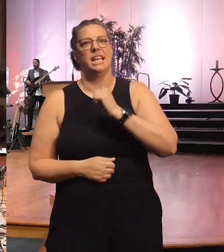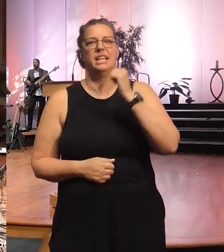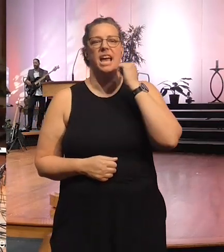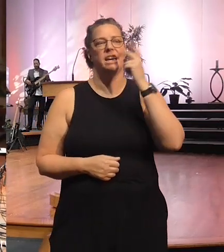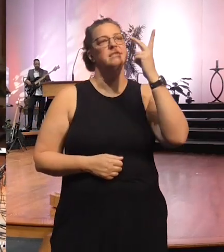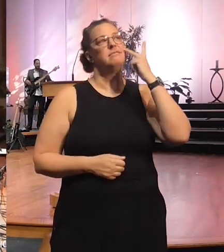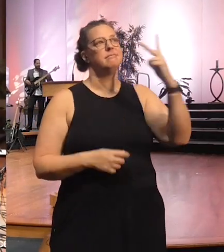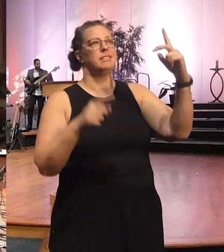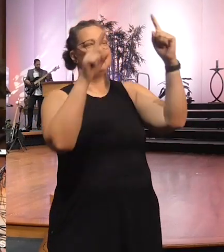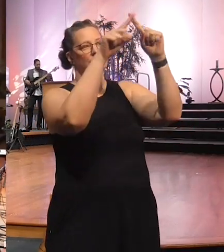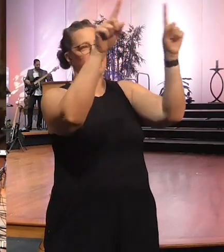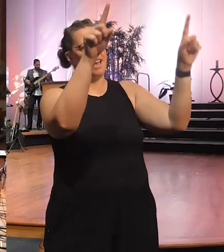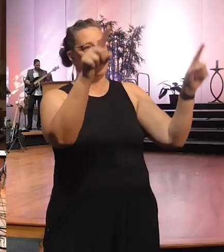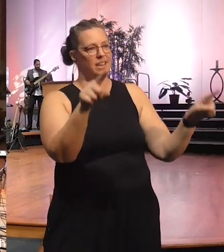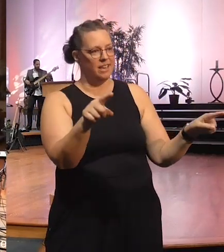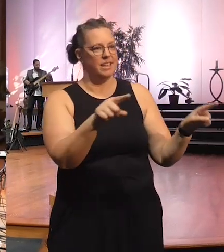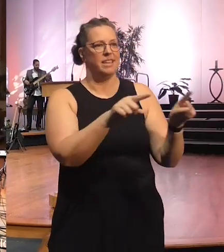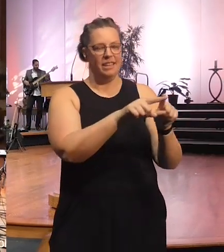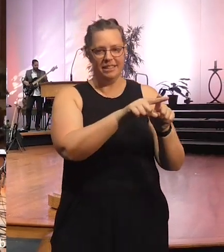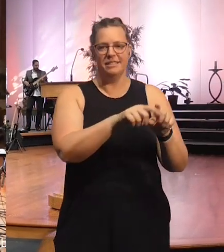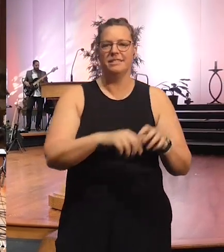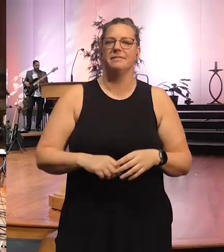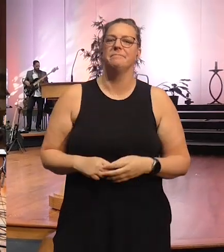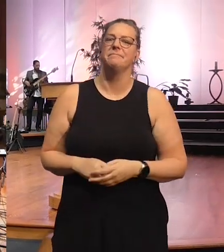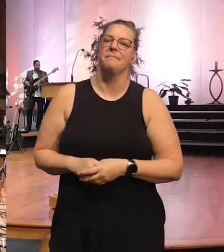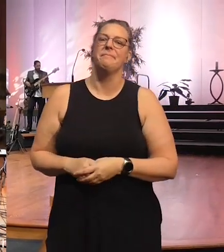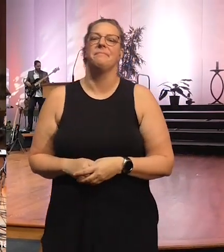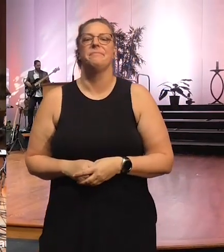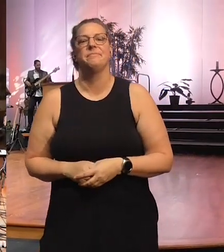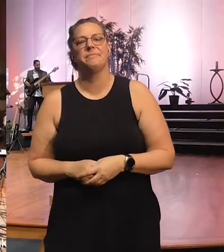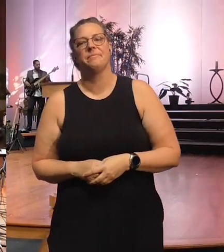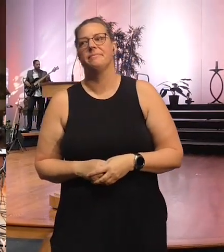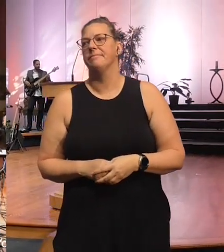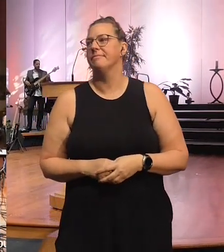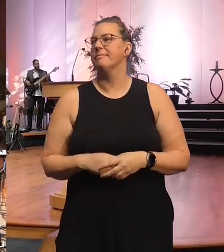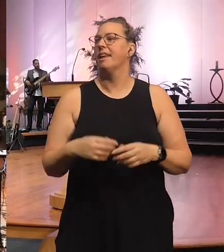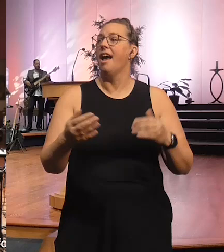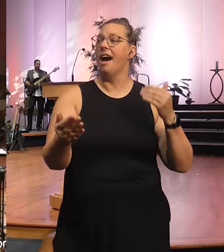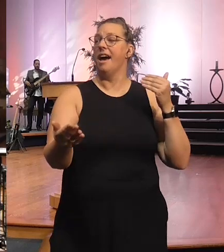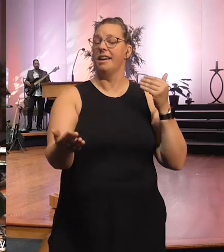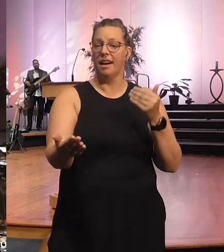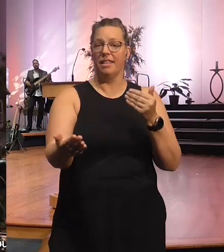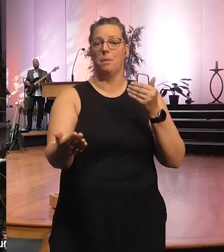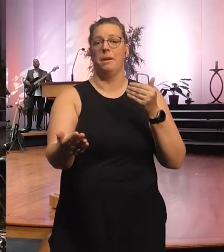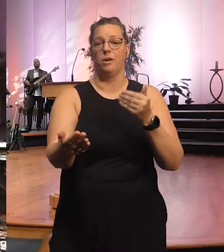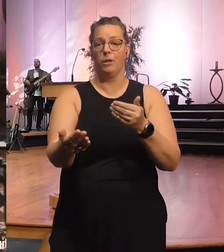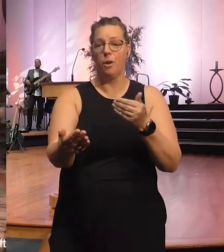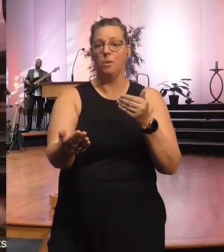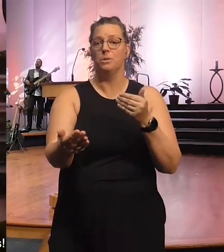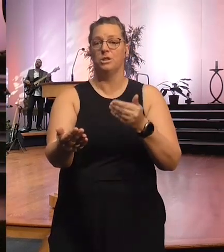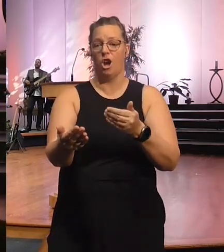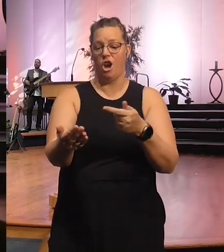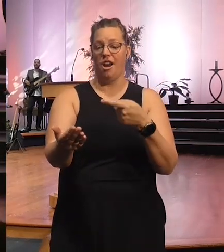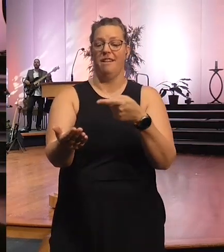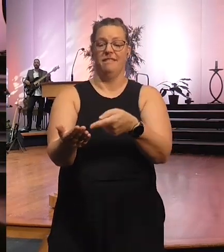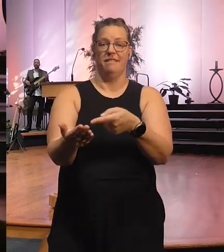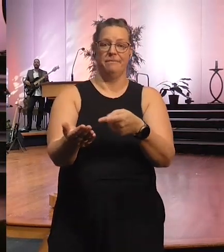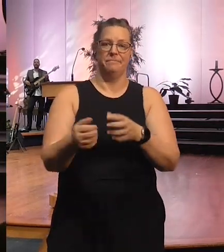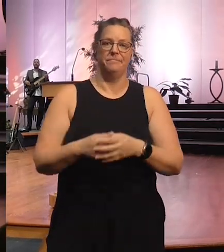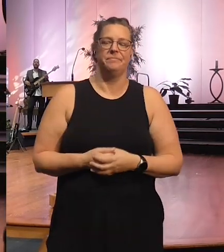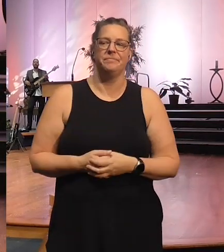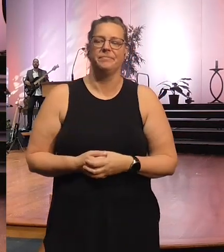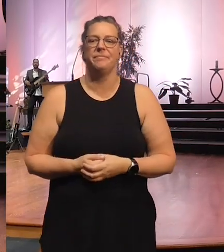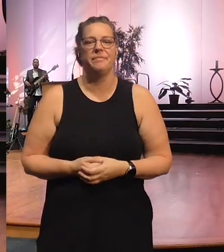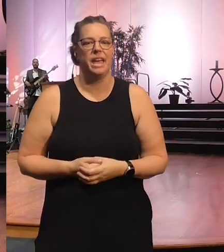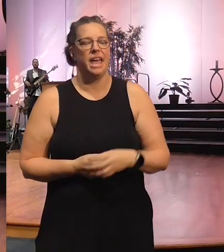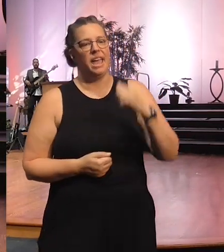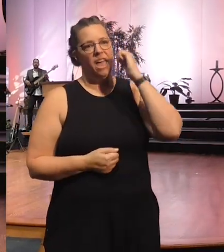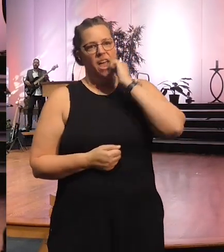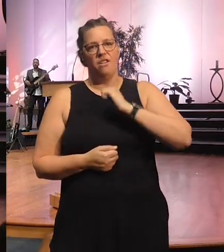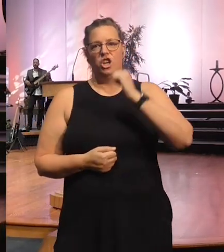the F it time I get a little bit closer every day